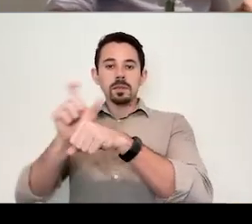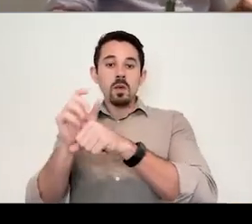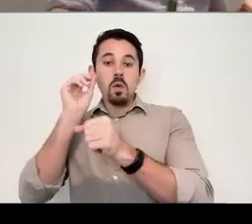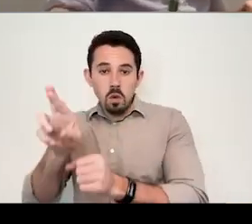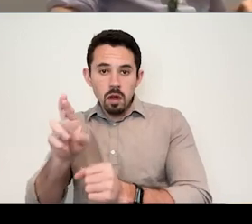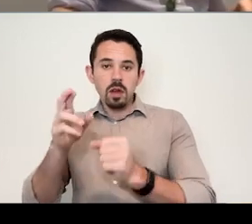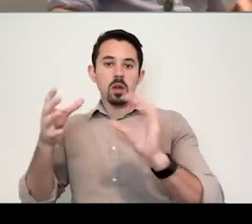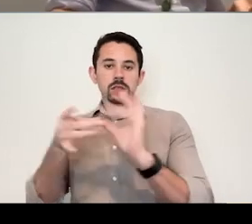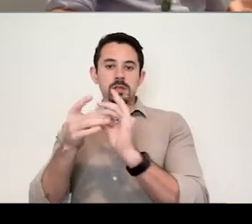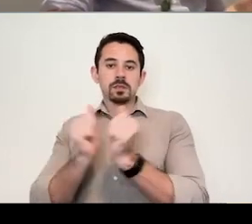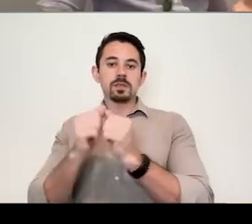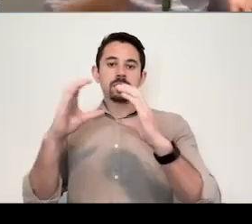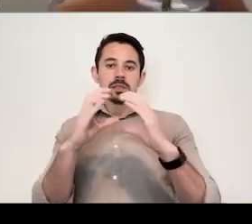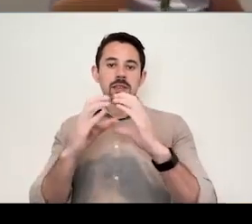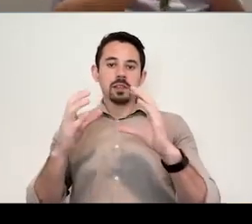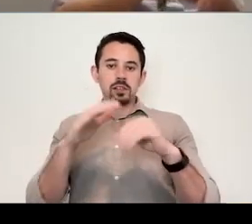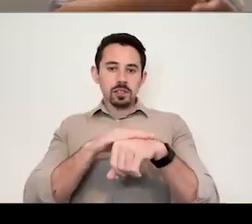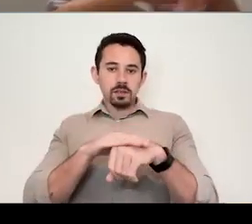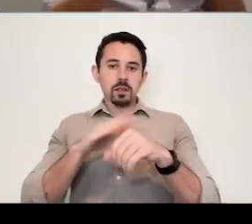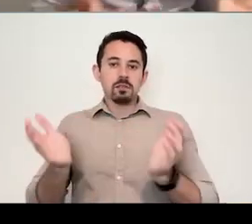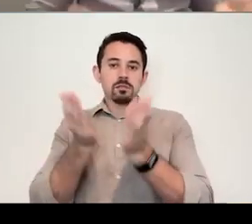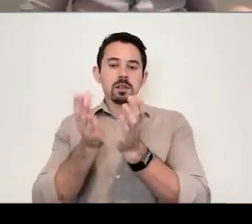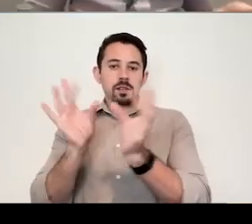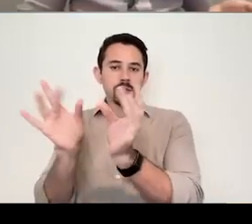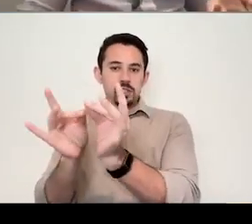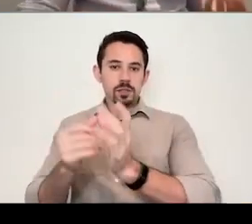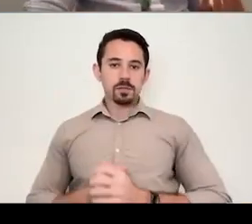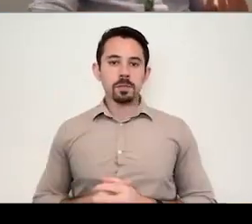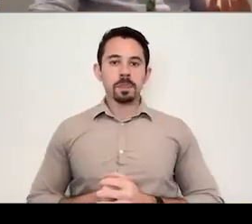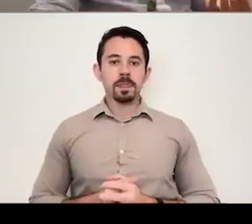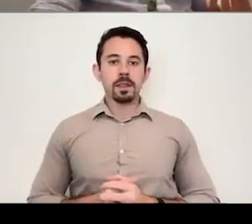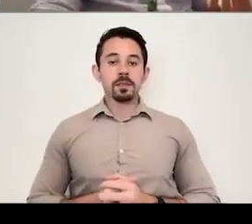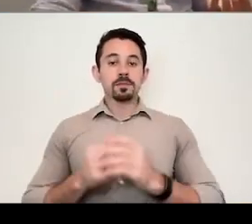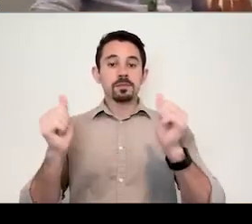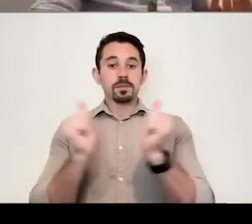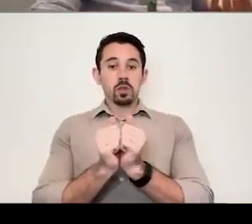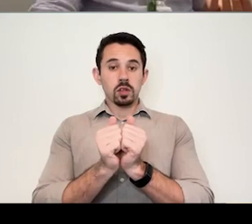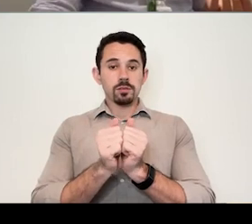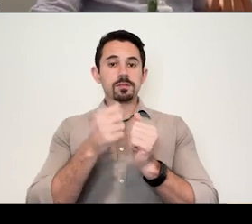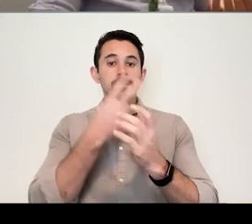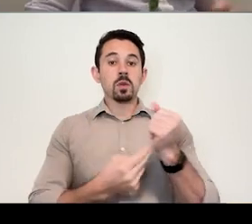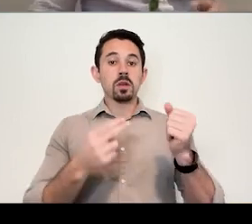or, they can be associated with the cell surface and promote adhesion.